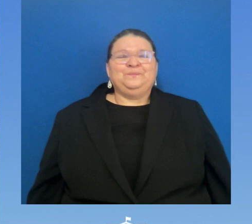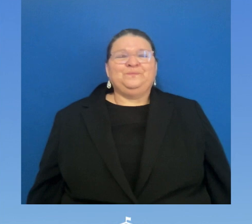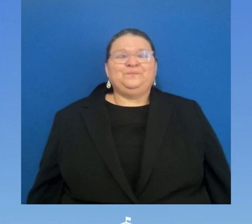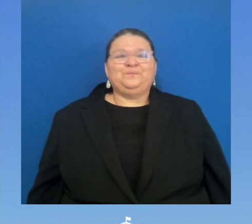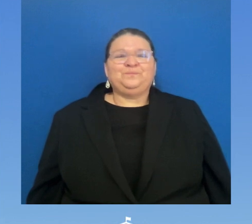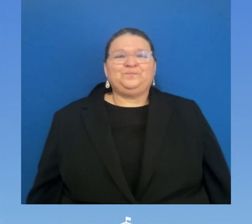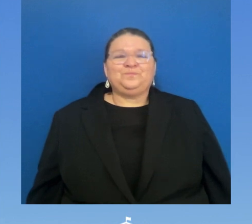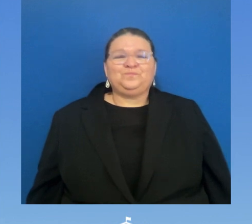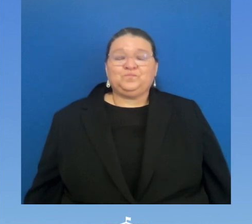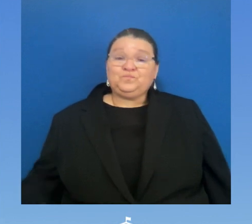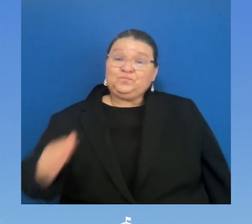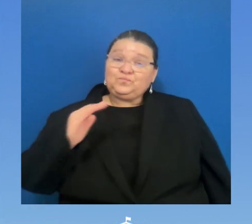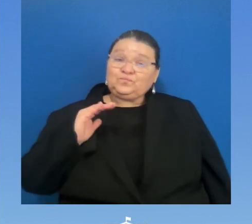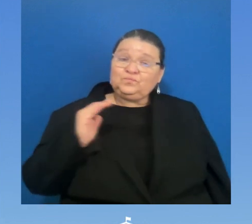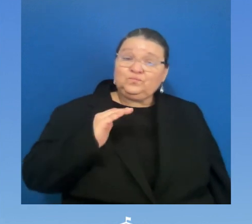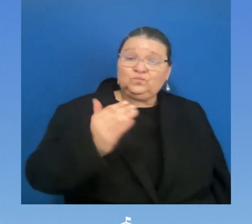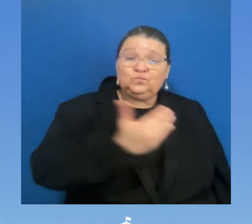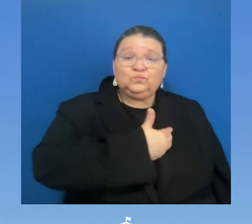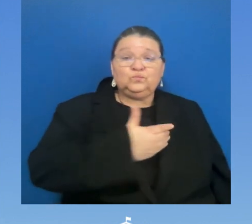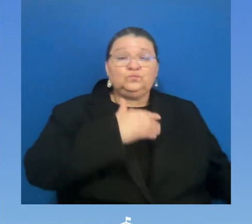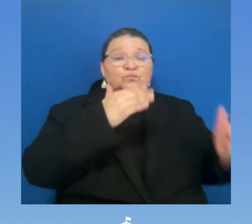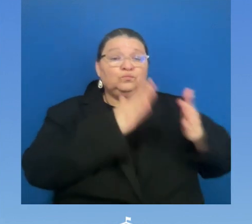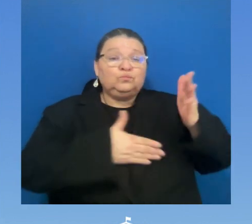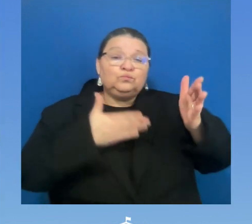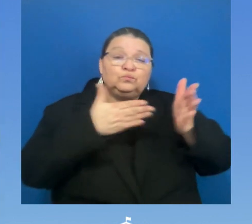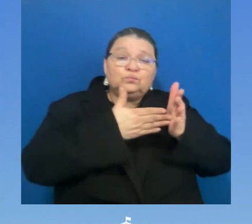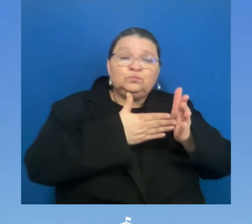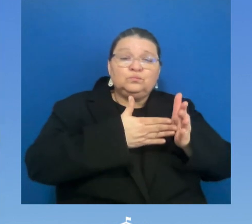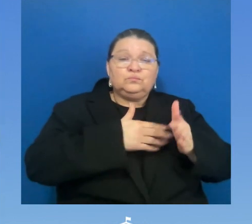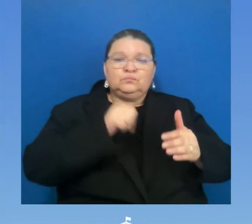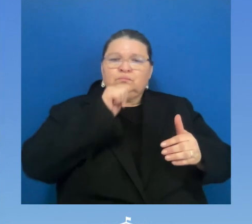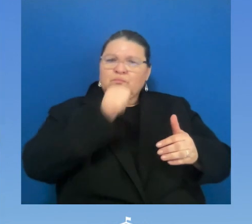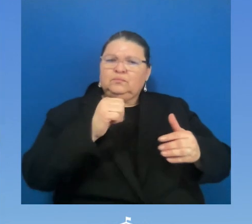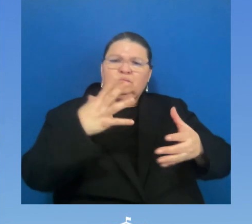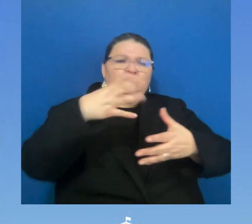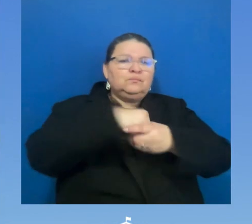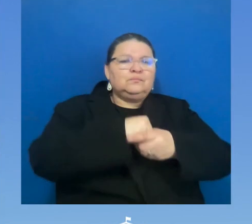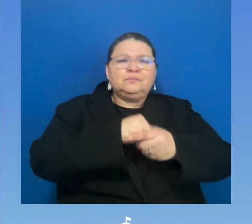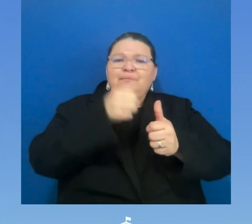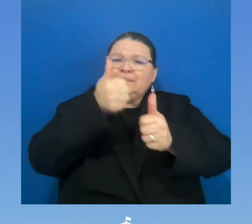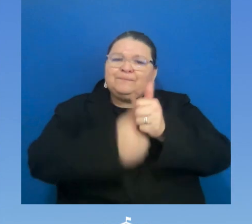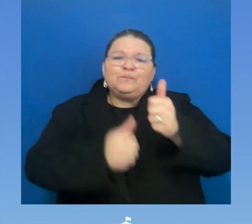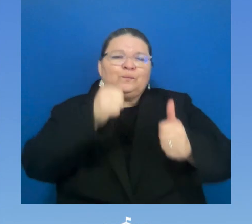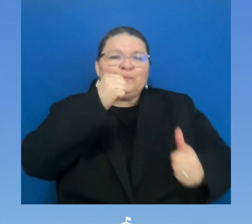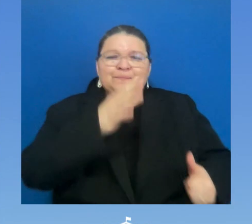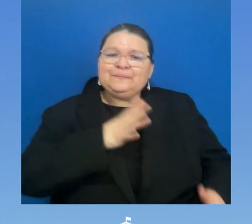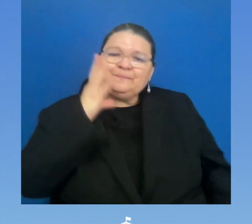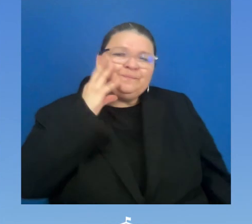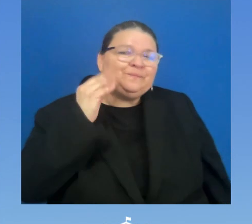and it doesn't capture every single woman in all of America, but it is something and it's our little part.